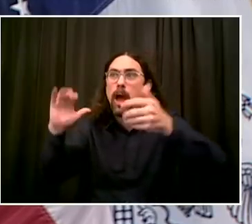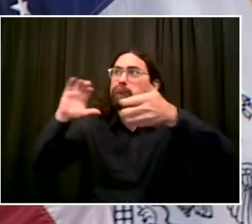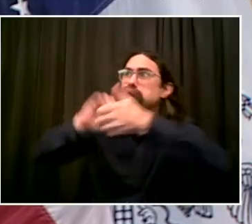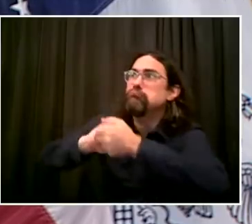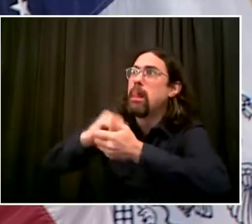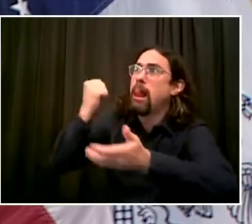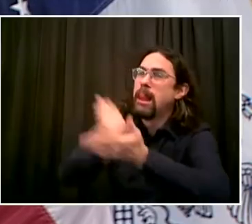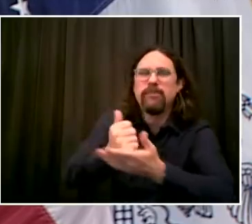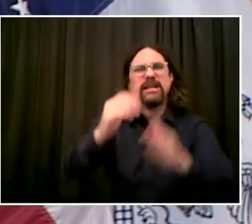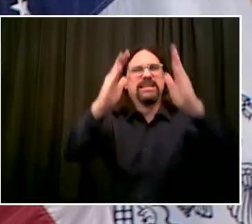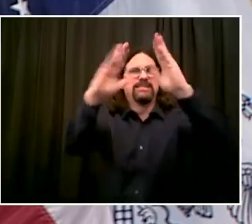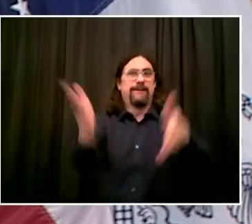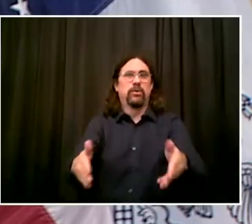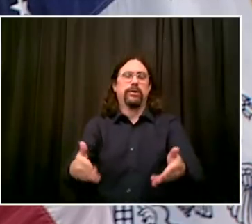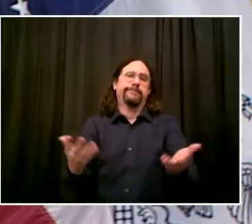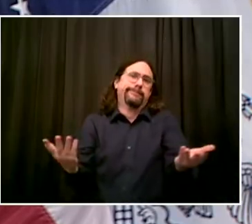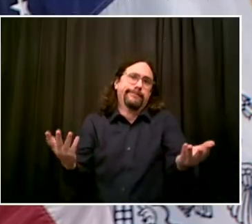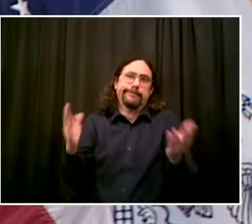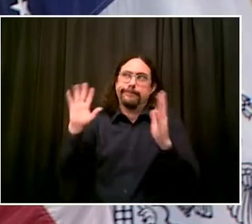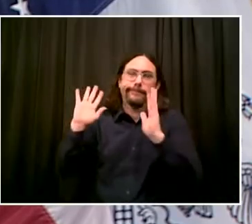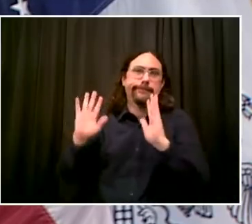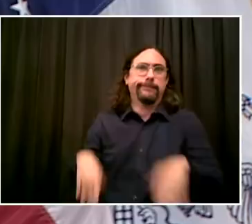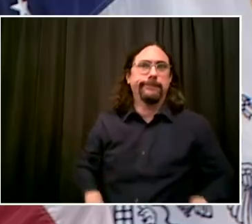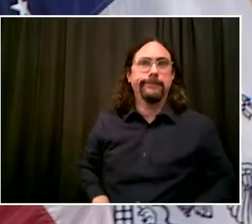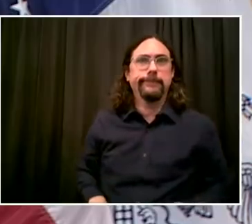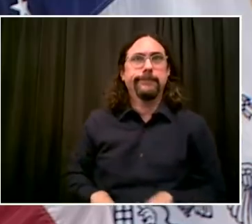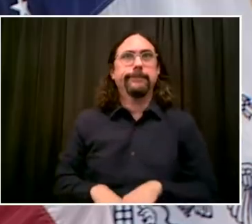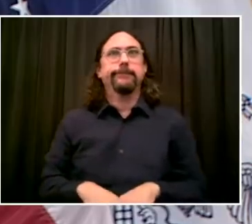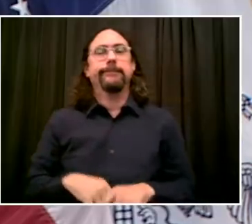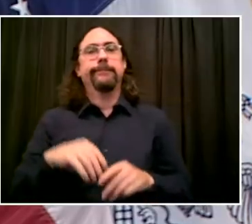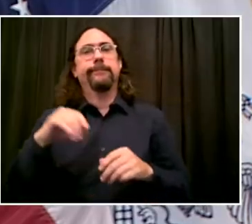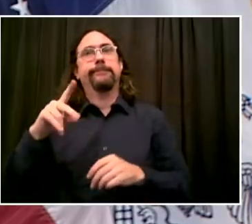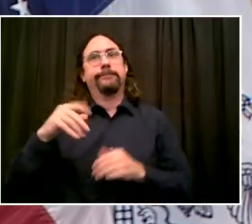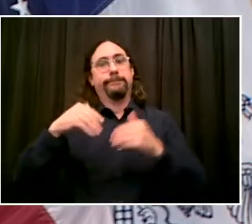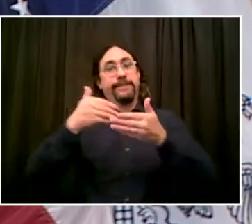THEY ONLTRY Y TO TEAR DOWN WHICH IS WHY I HAVE NO RESPECT FOR THE LEADERSHIP OF EA. NEXT IS JAKE.